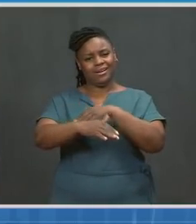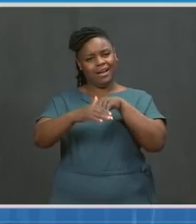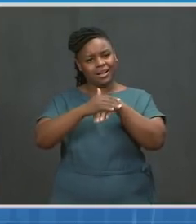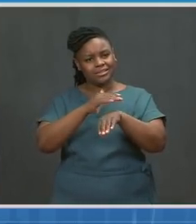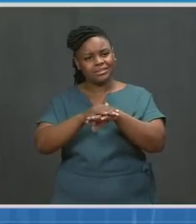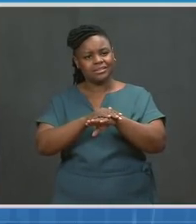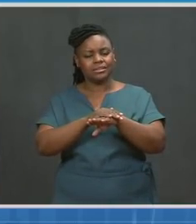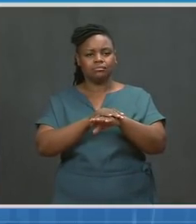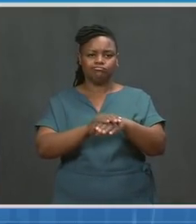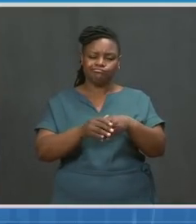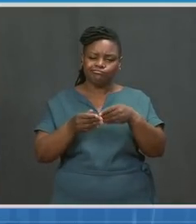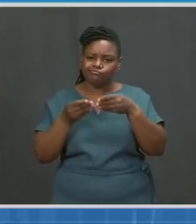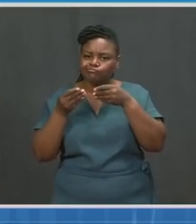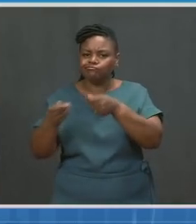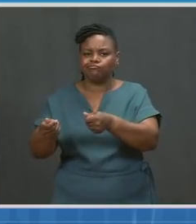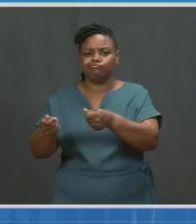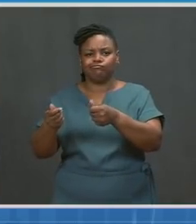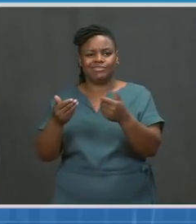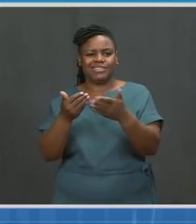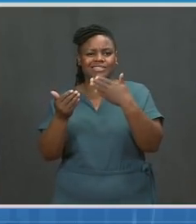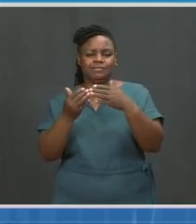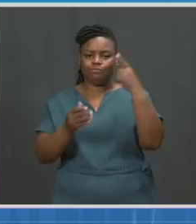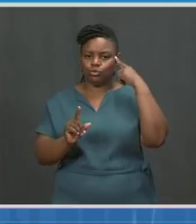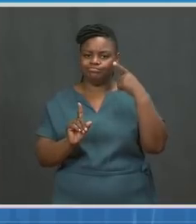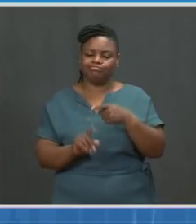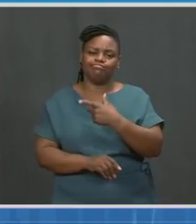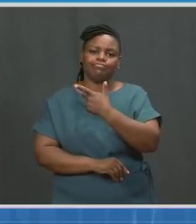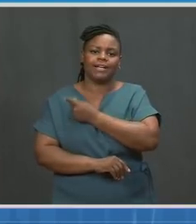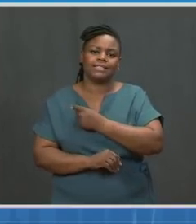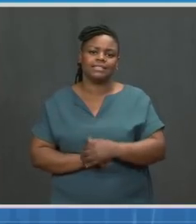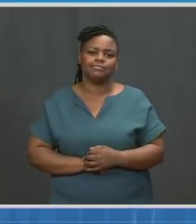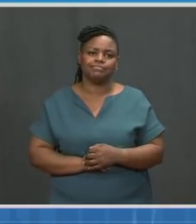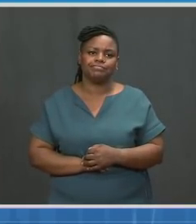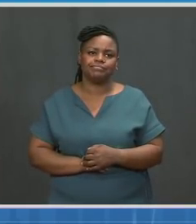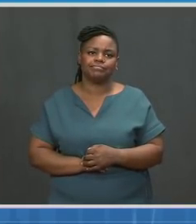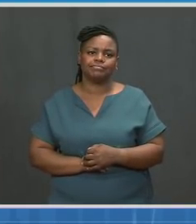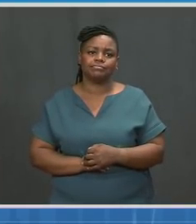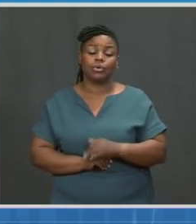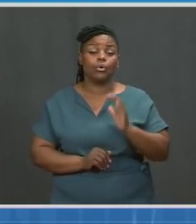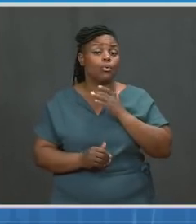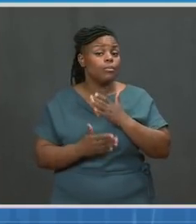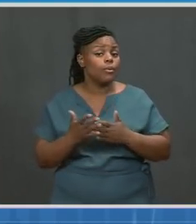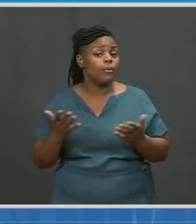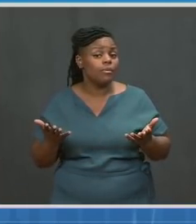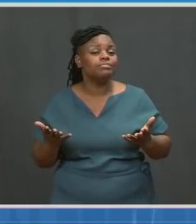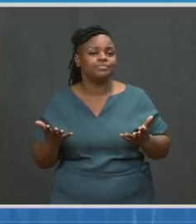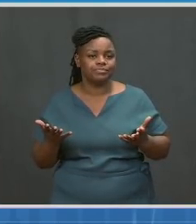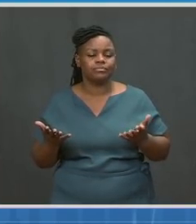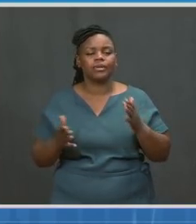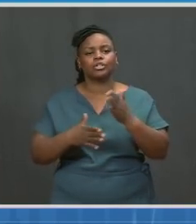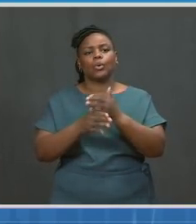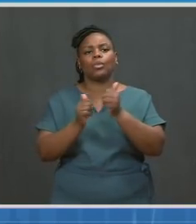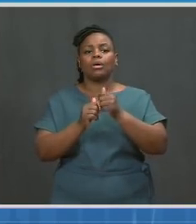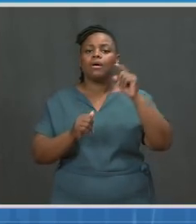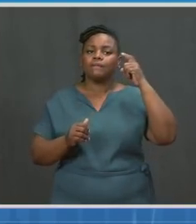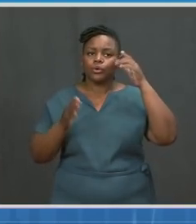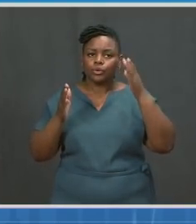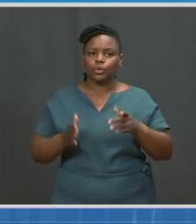to get their shots. To do our part, we shared with governors that we will be ensuring that pharmacies